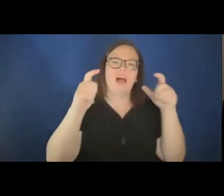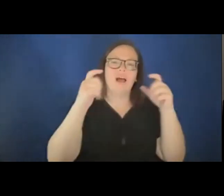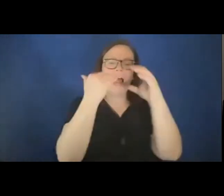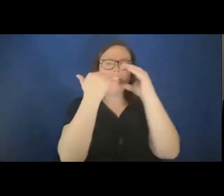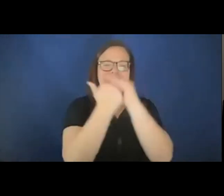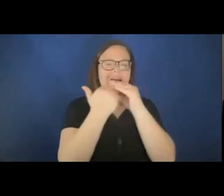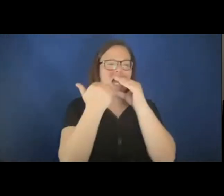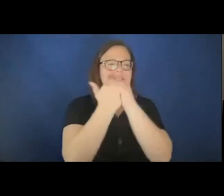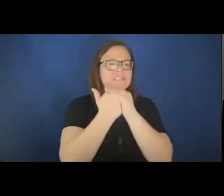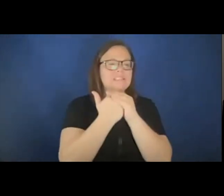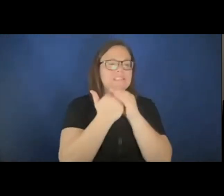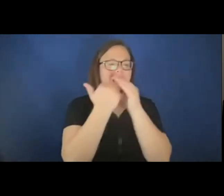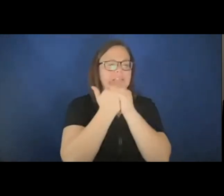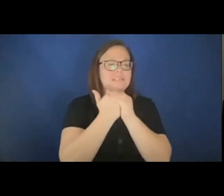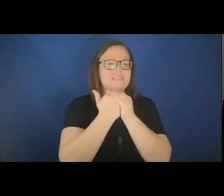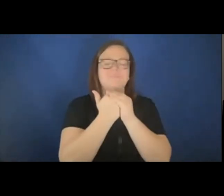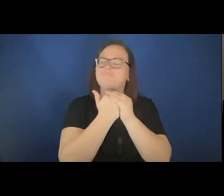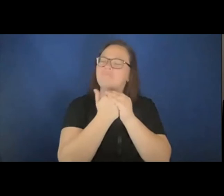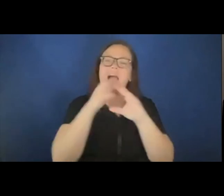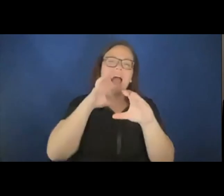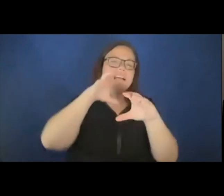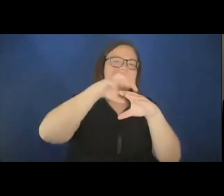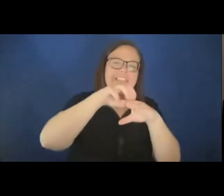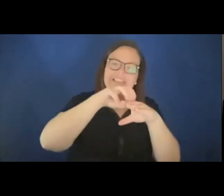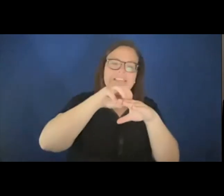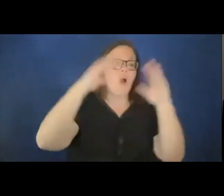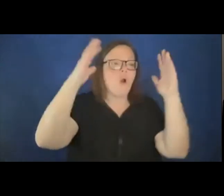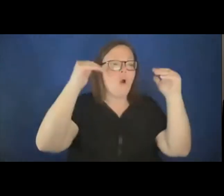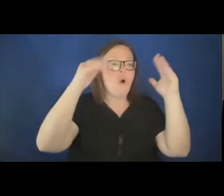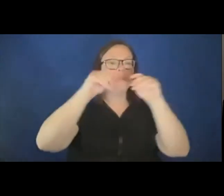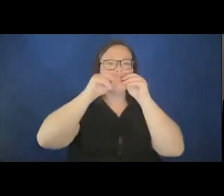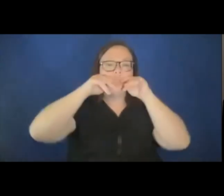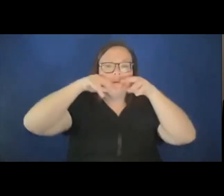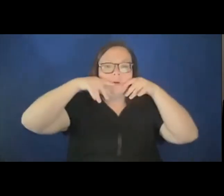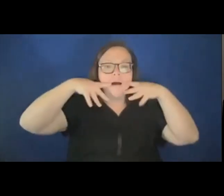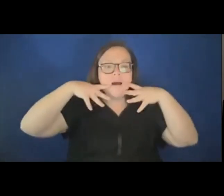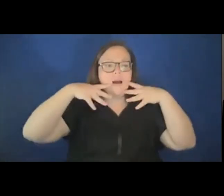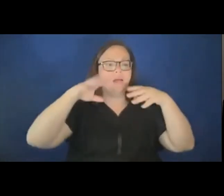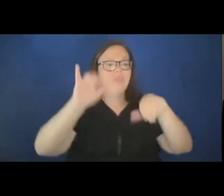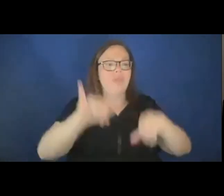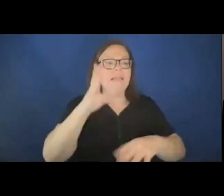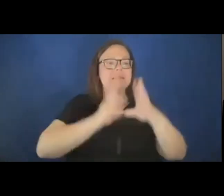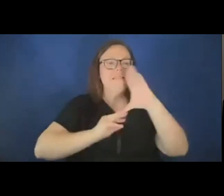much less my mouth. I bite anyway, hoping that the messiness is the experience. Maybe